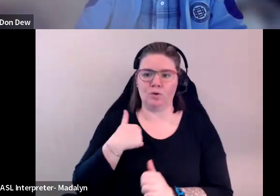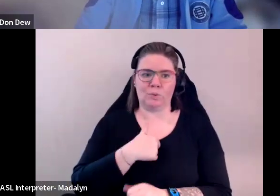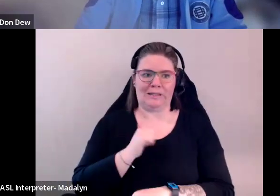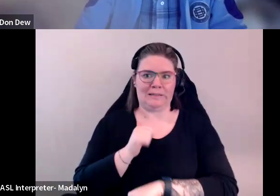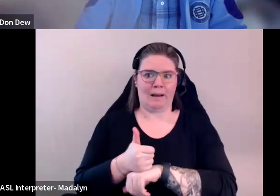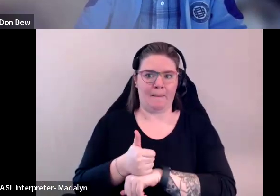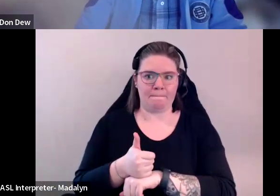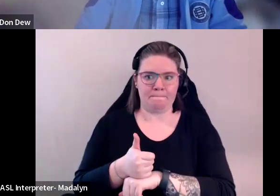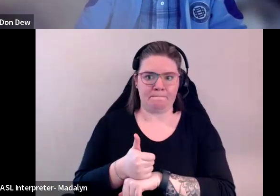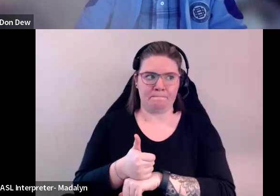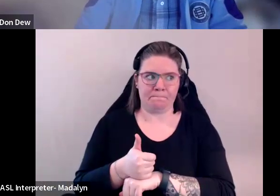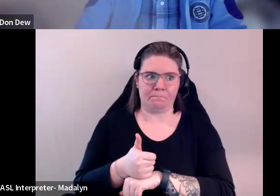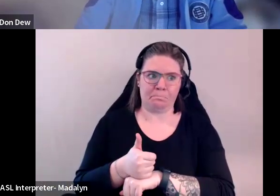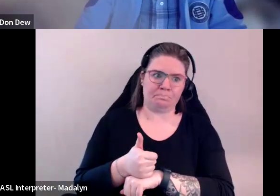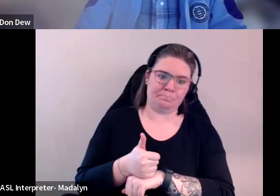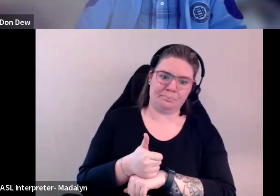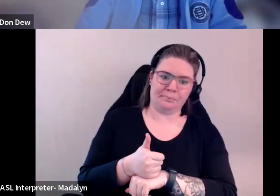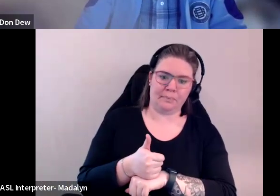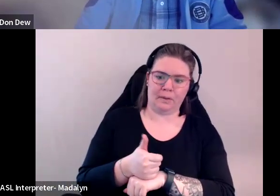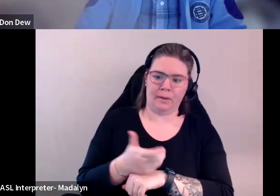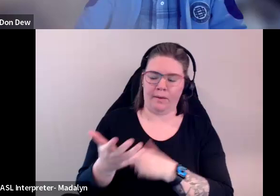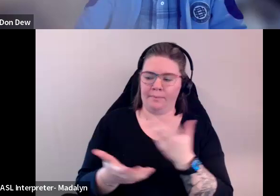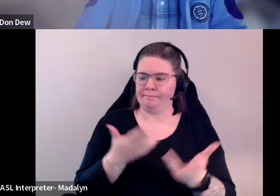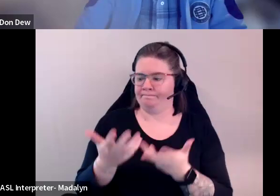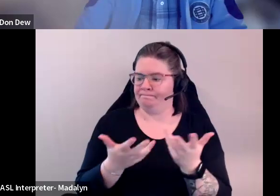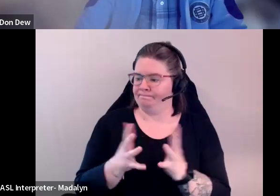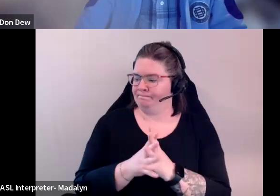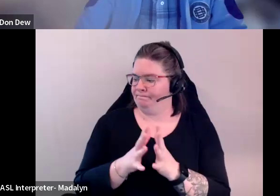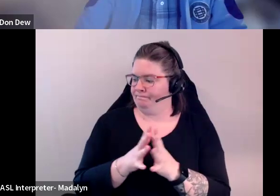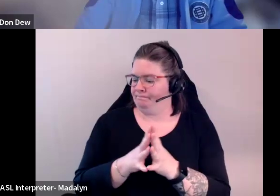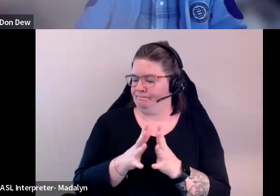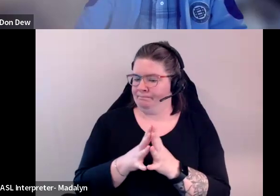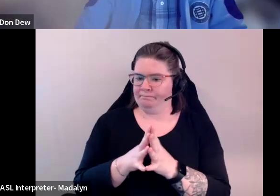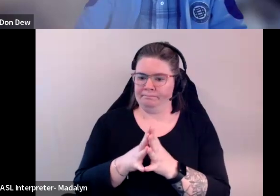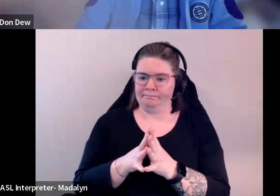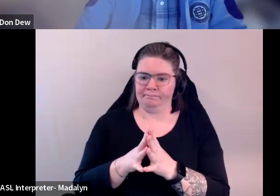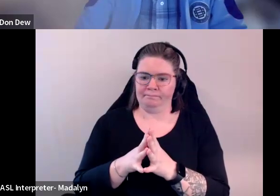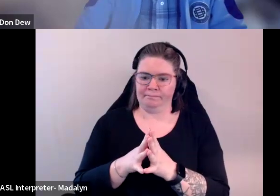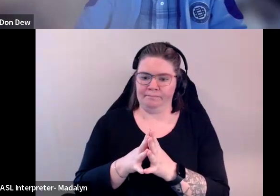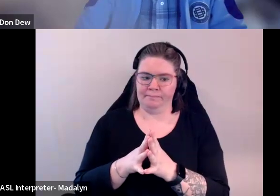Brooke Wilson (she/her): something that Brooke Wilson (she/her): is going to be